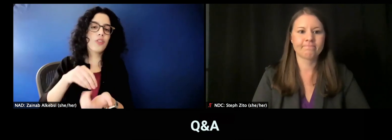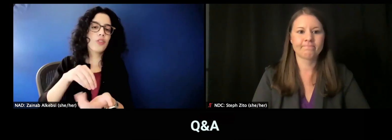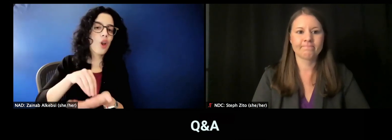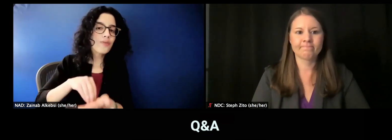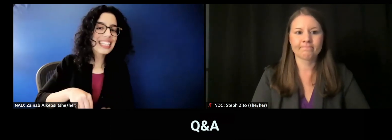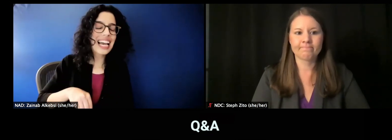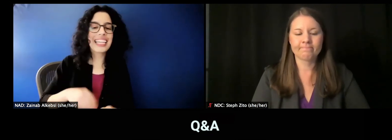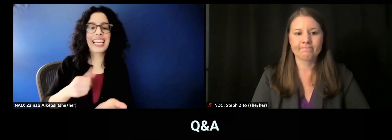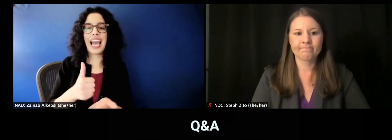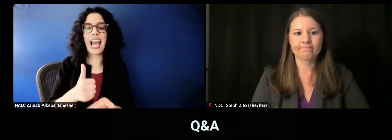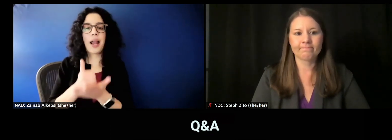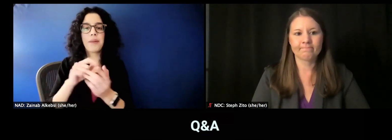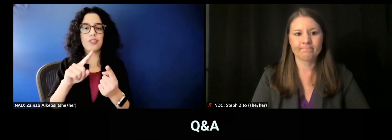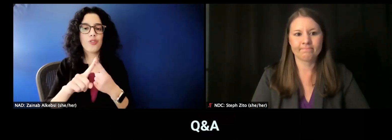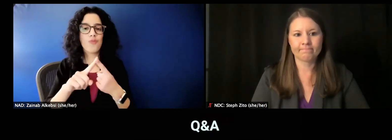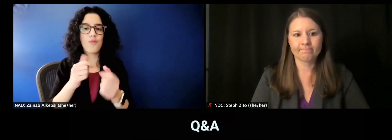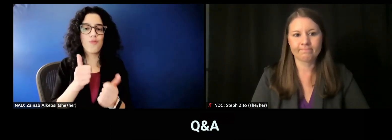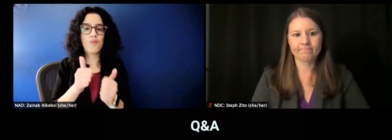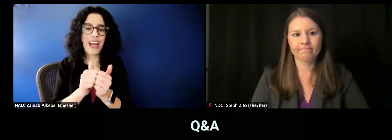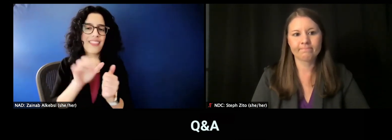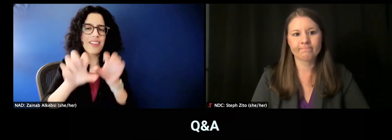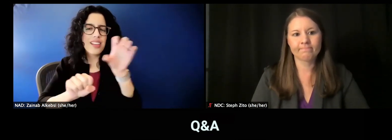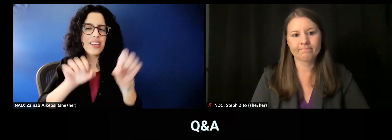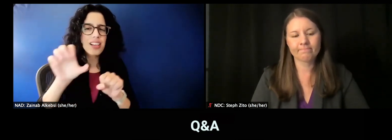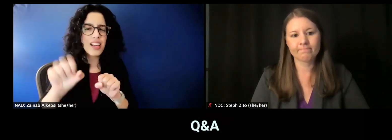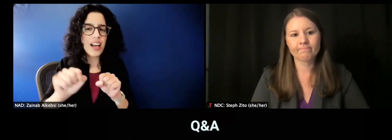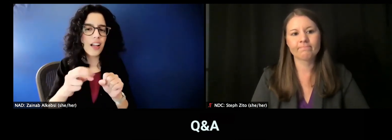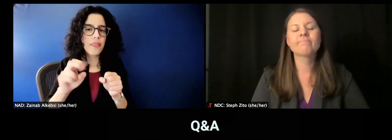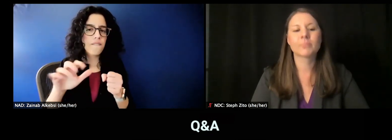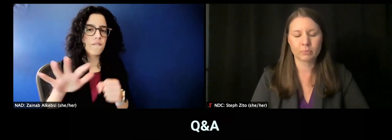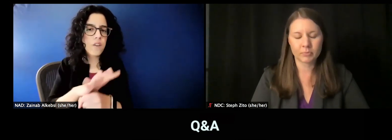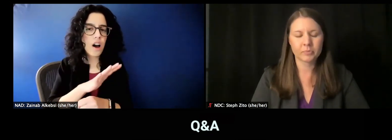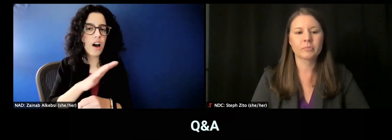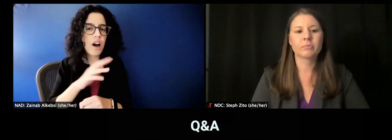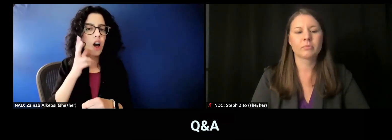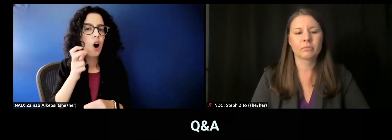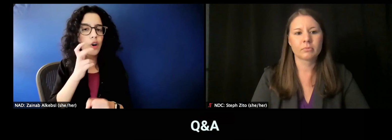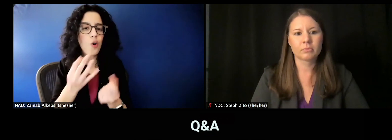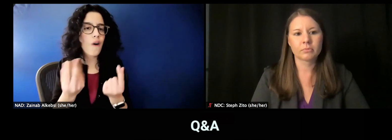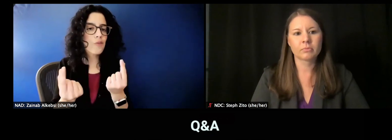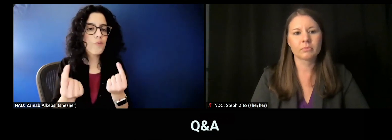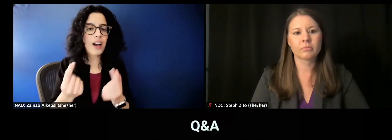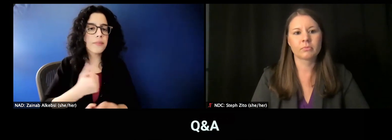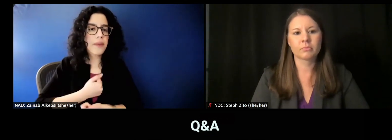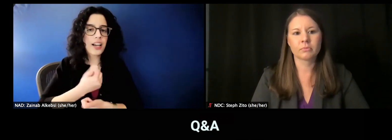it could benefit you for notetaking, if you missed something, even if you have full auditory